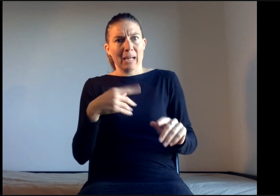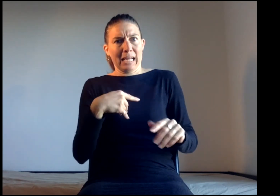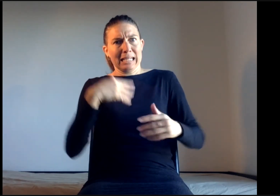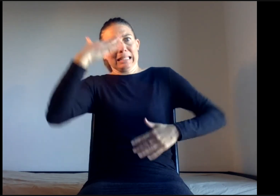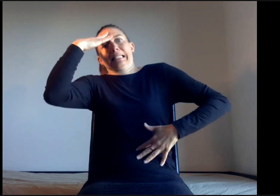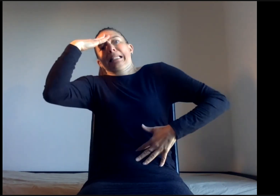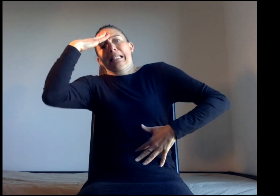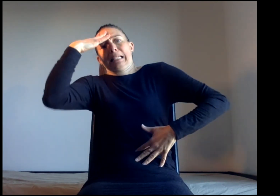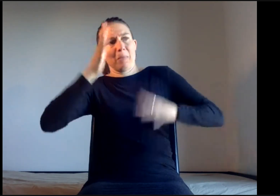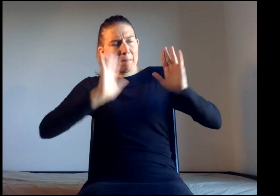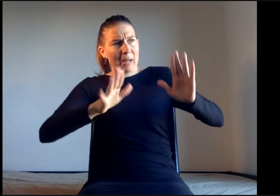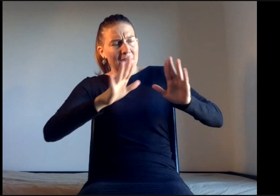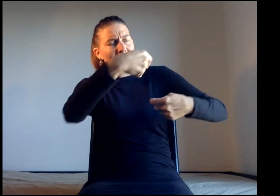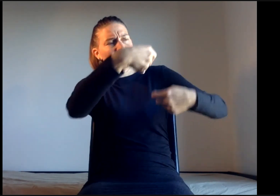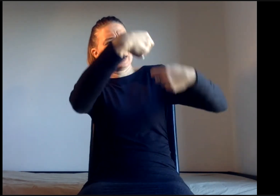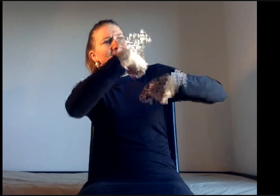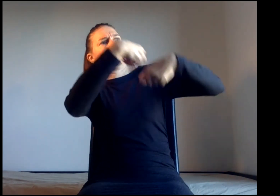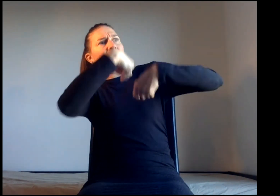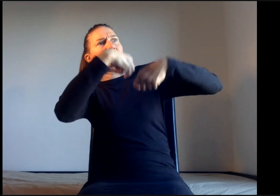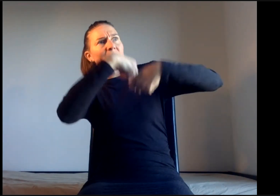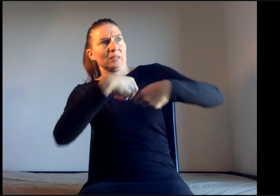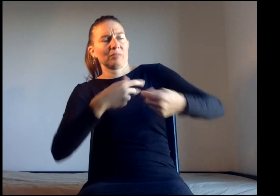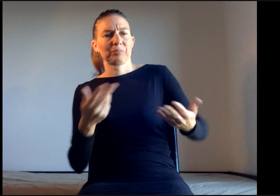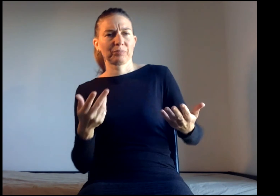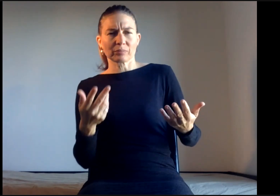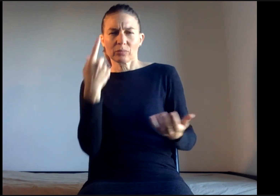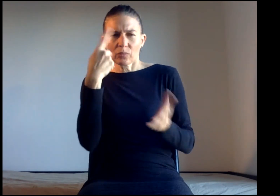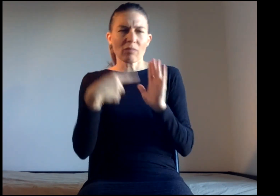as I was saying about Czechia, but it applies to other countries.